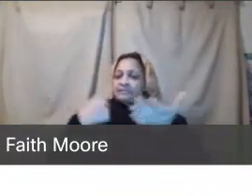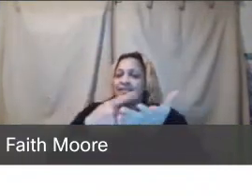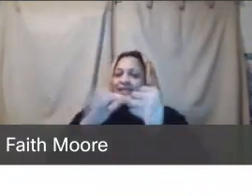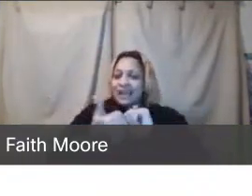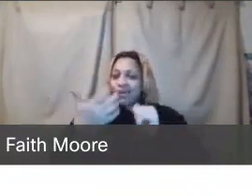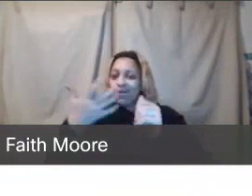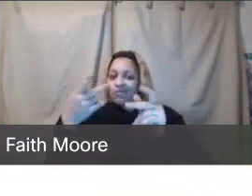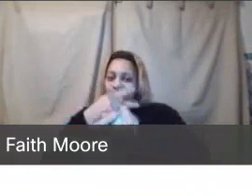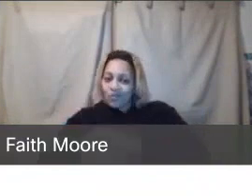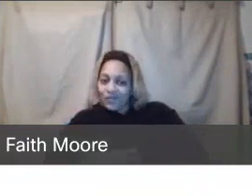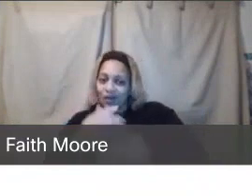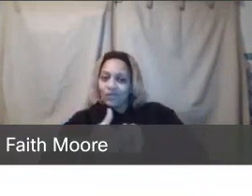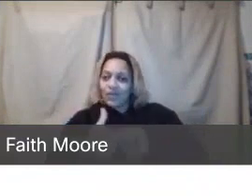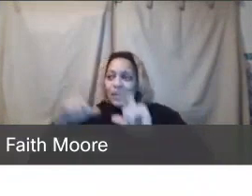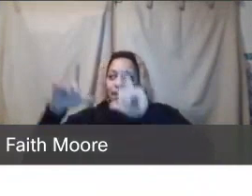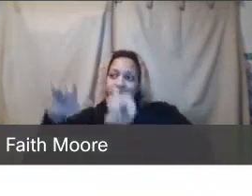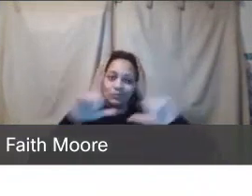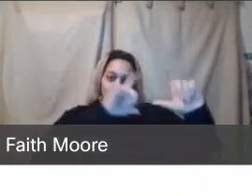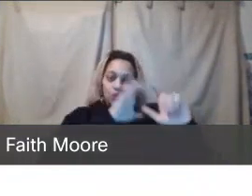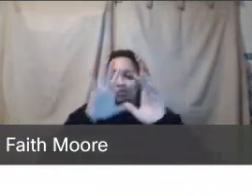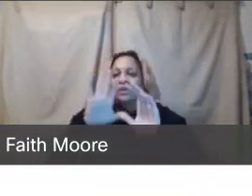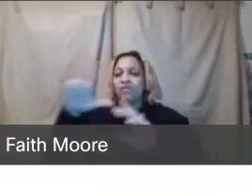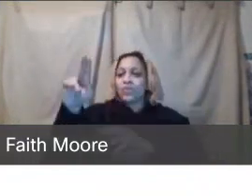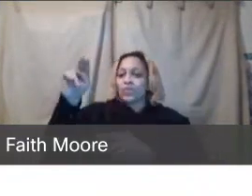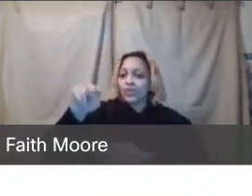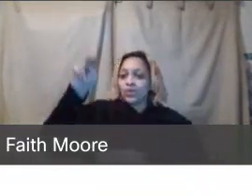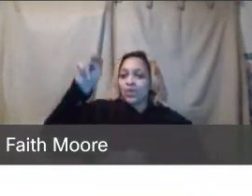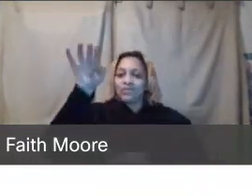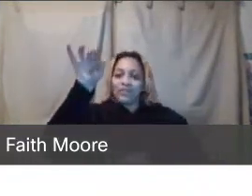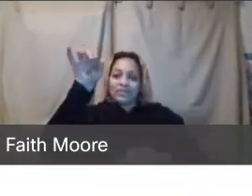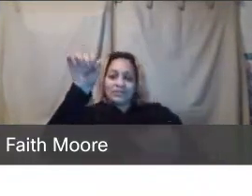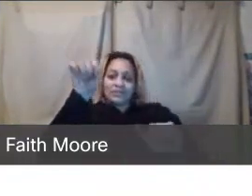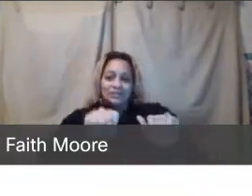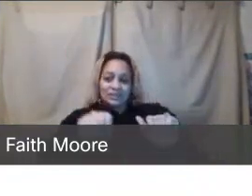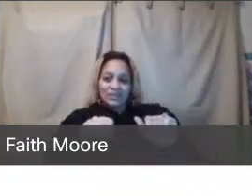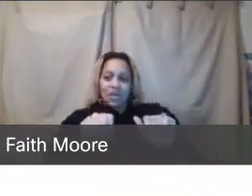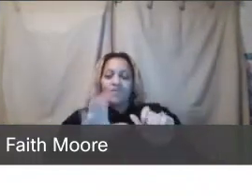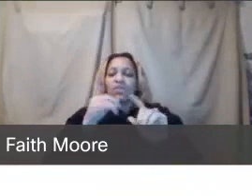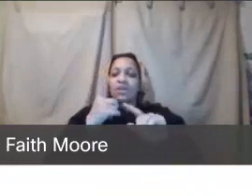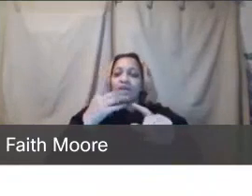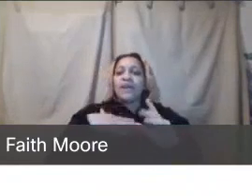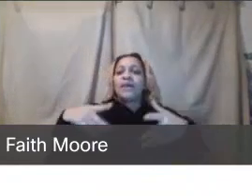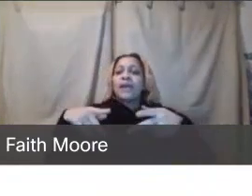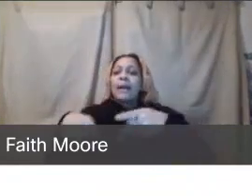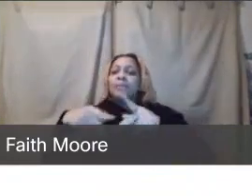I'm new space for the motor coaches on New York Avenue. There's also the opportunities to park motor coaches.